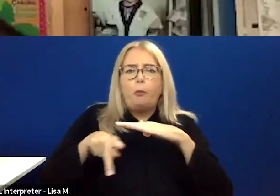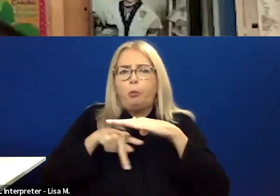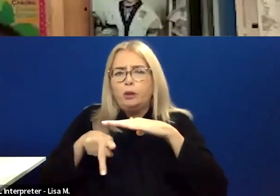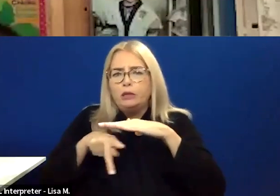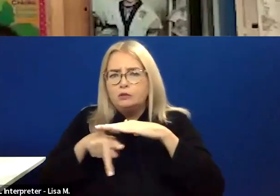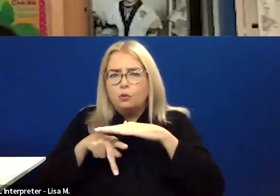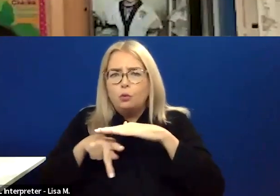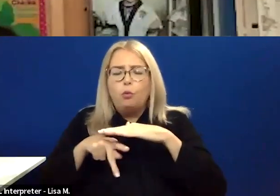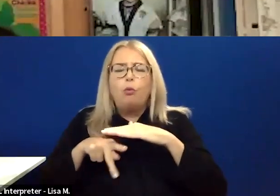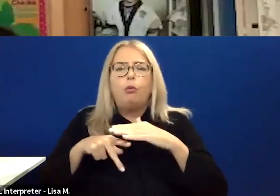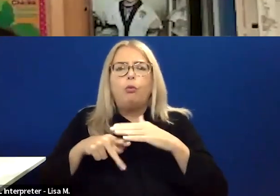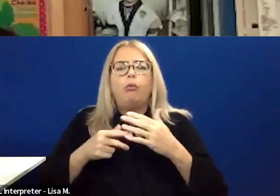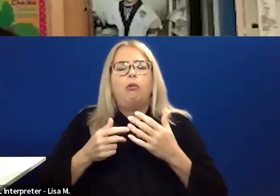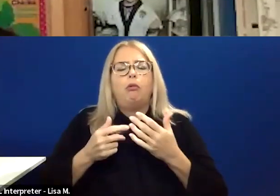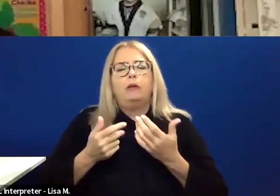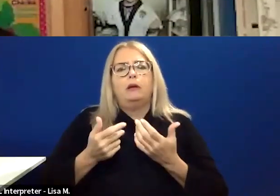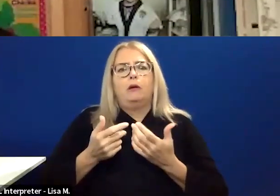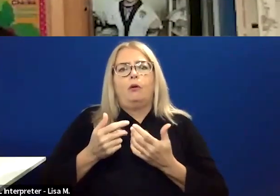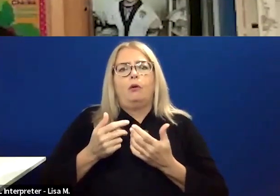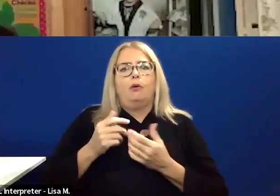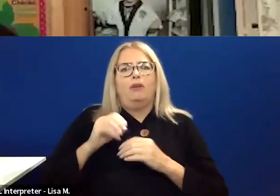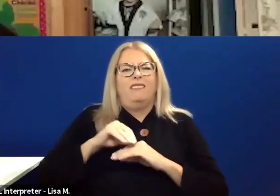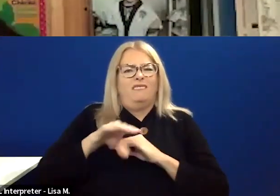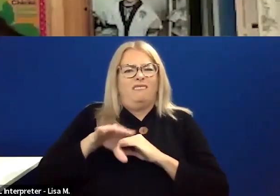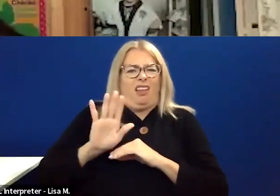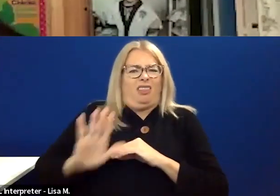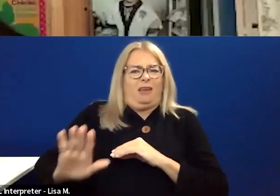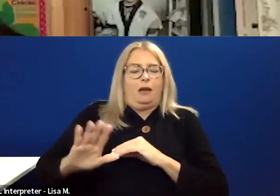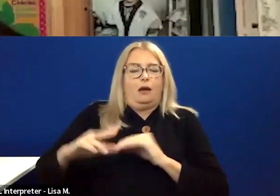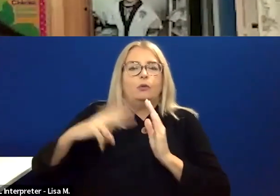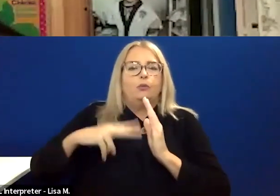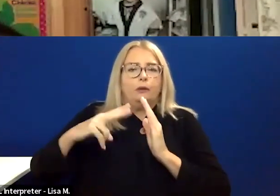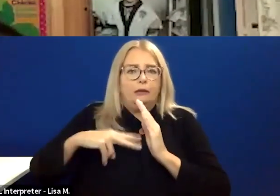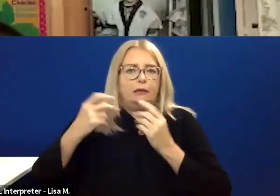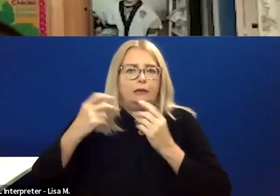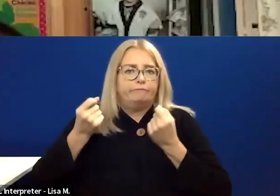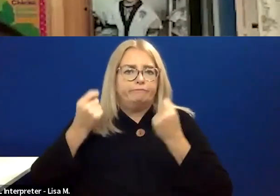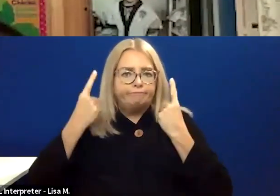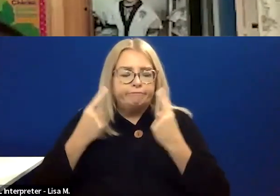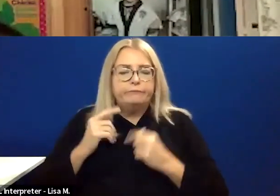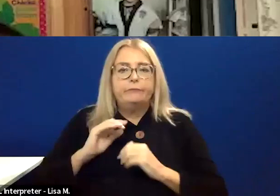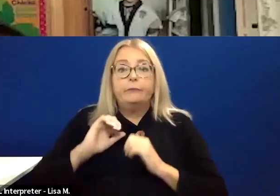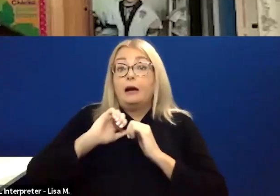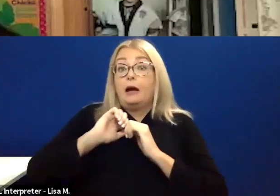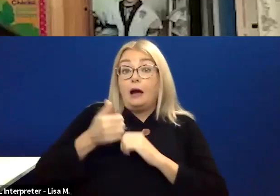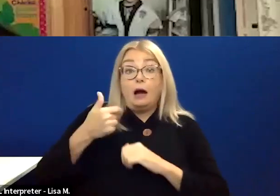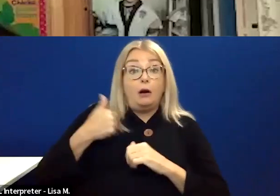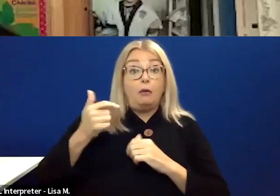reading comprehension and so the way I became interested in content rich instruction was